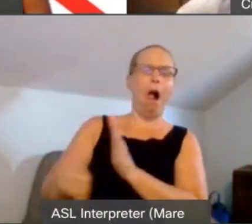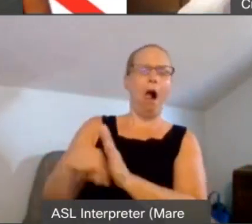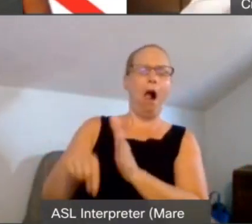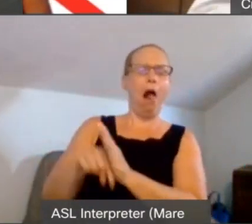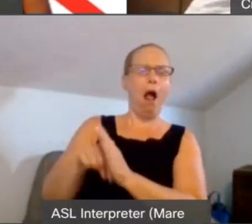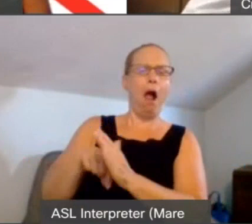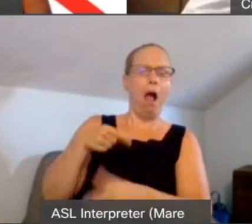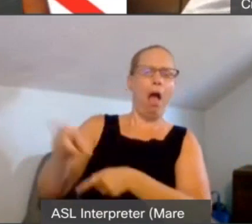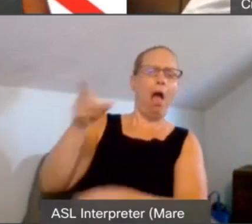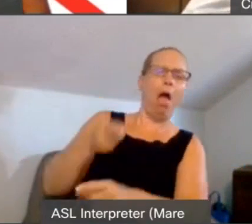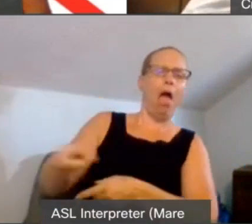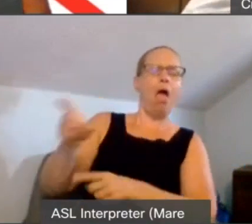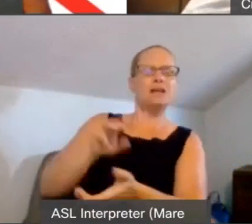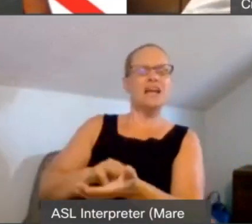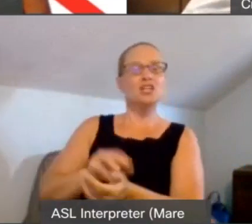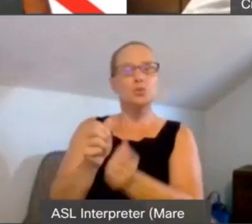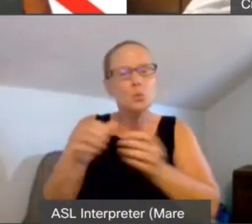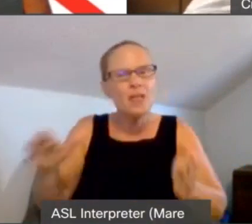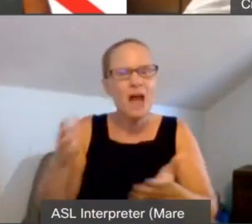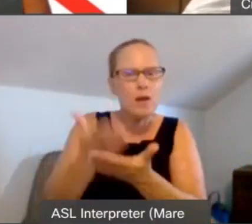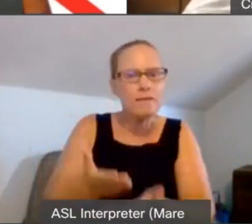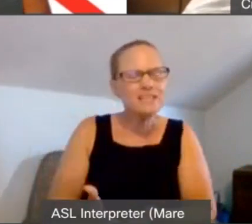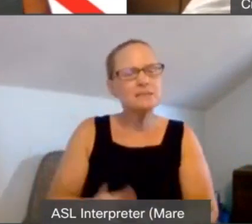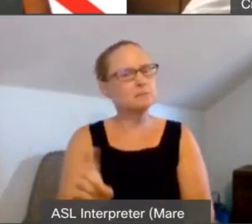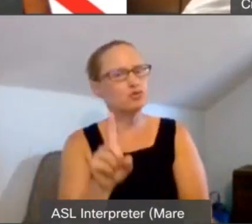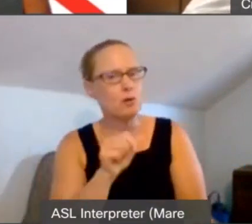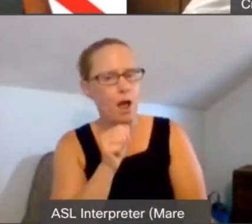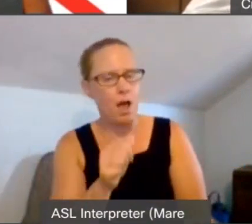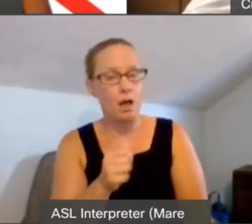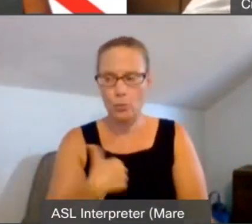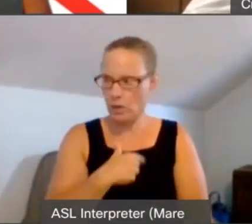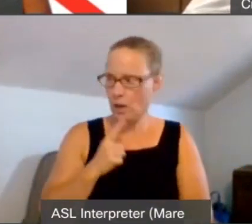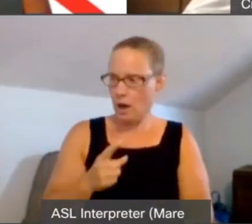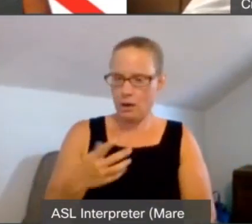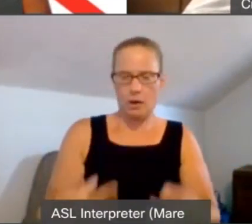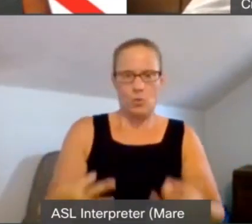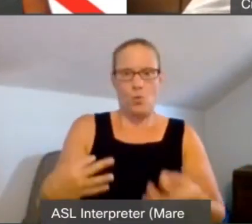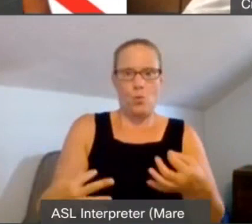of the medical community without a finding. We're courts of law so if you question the competence